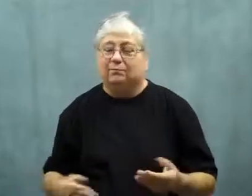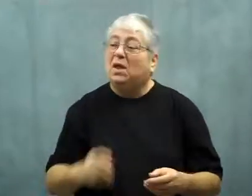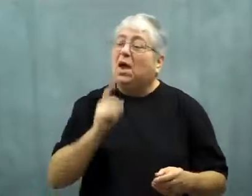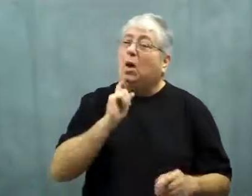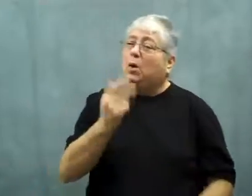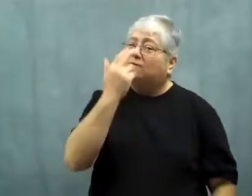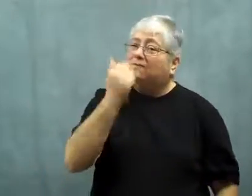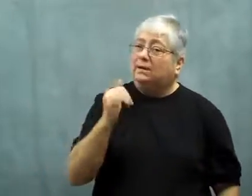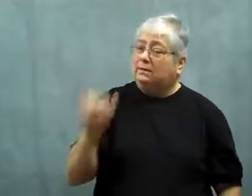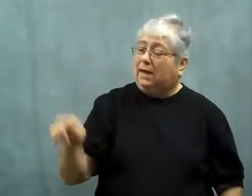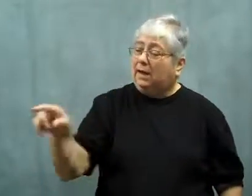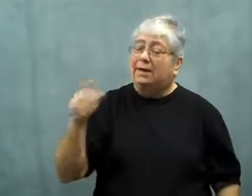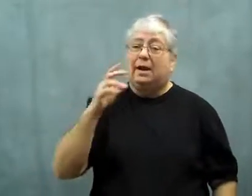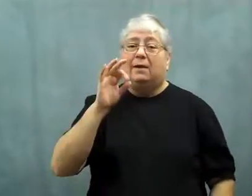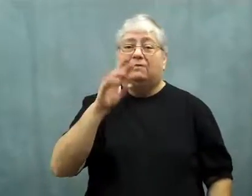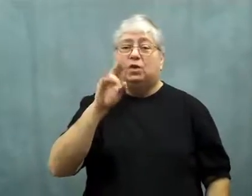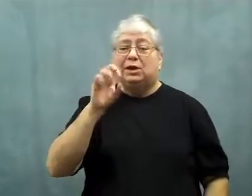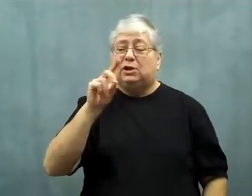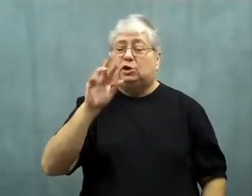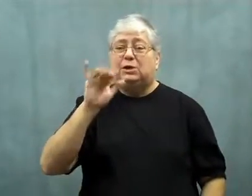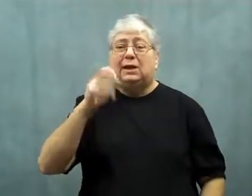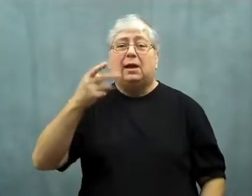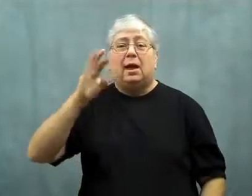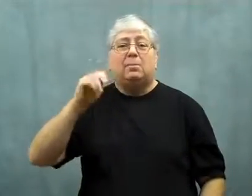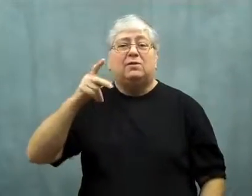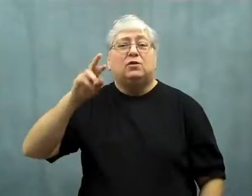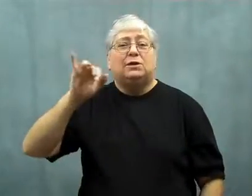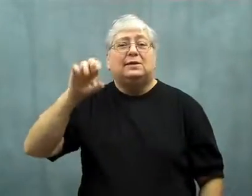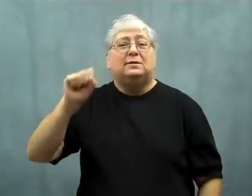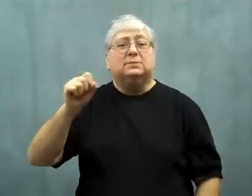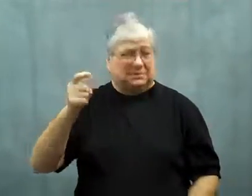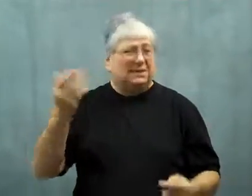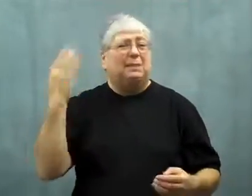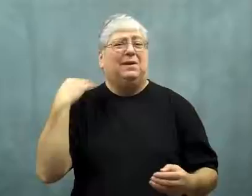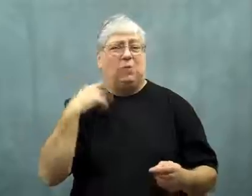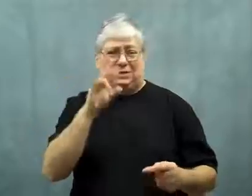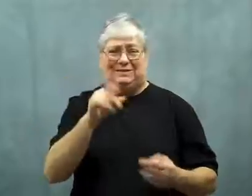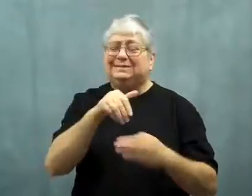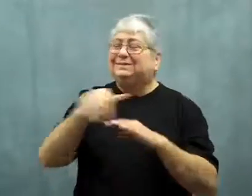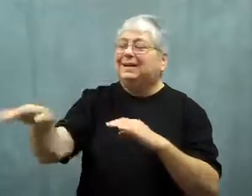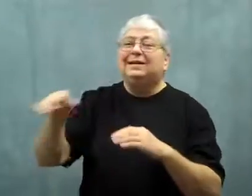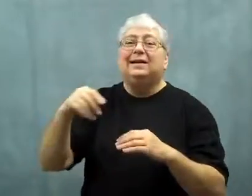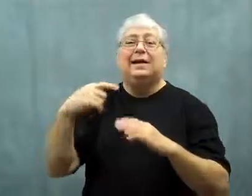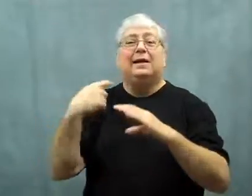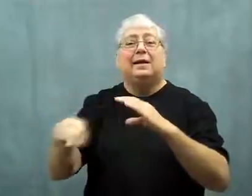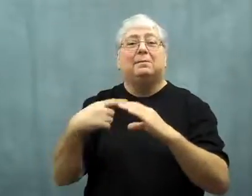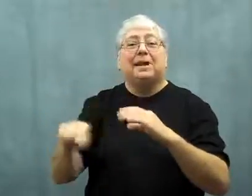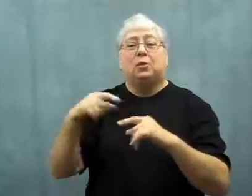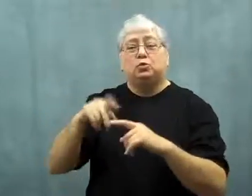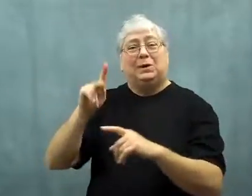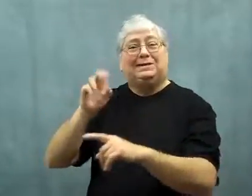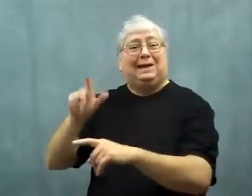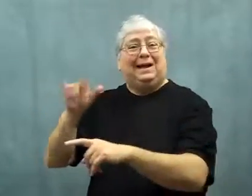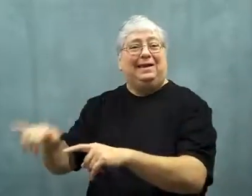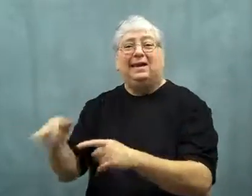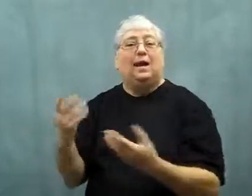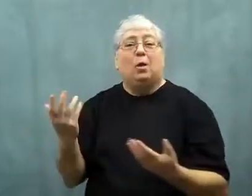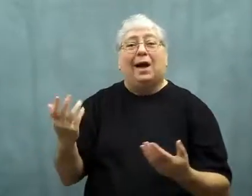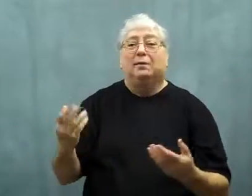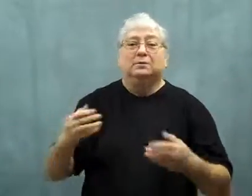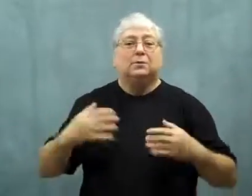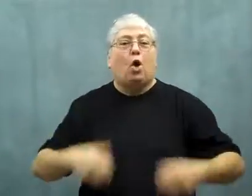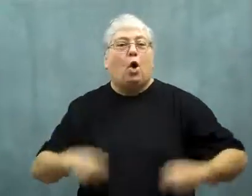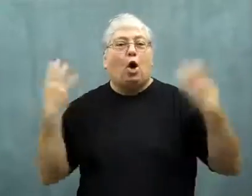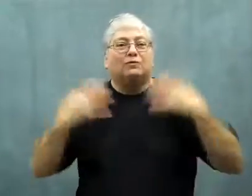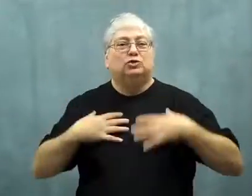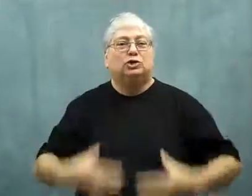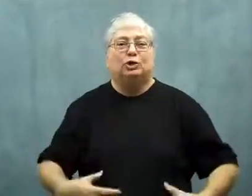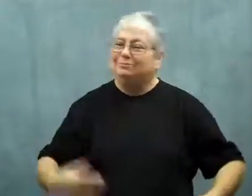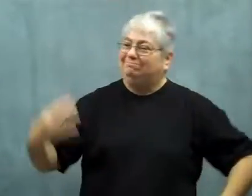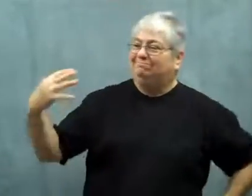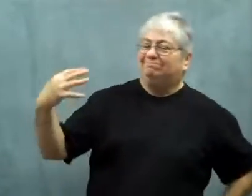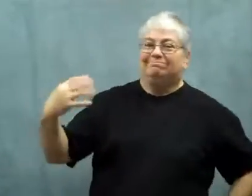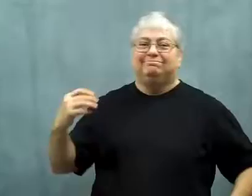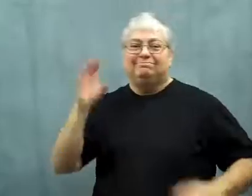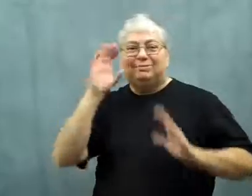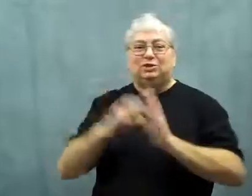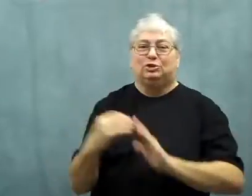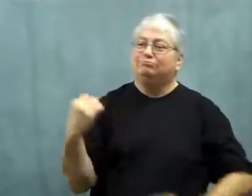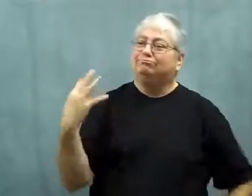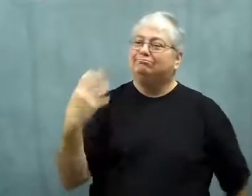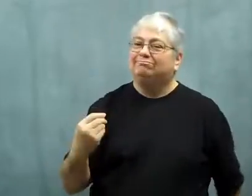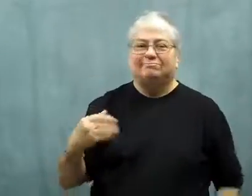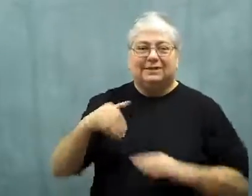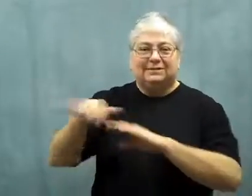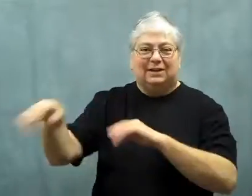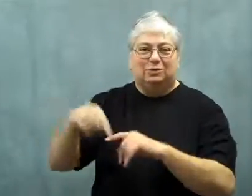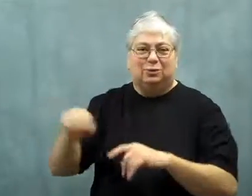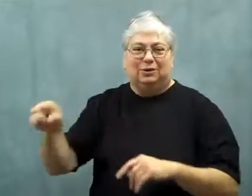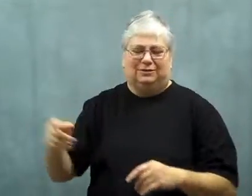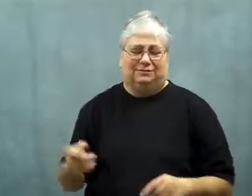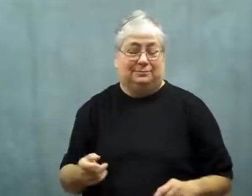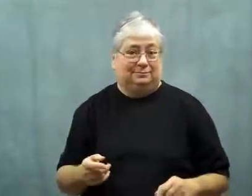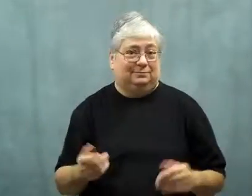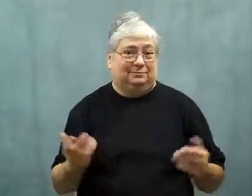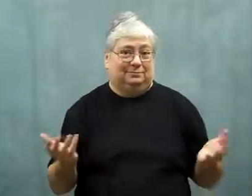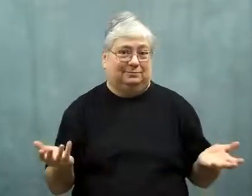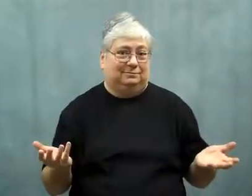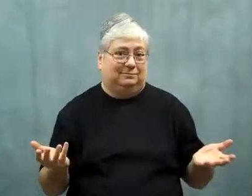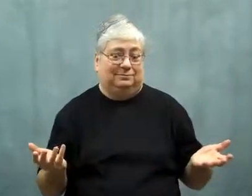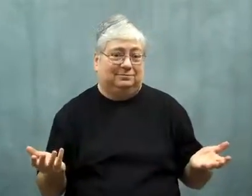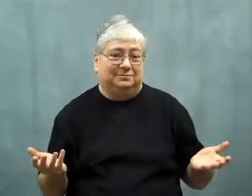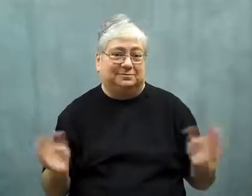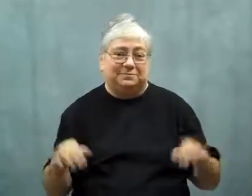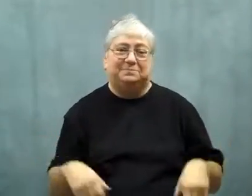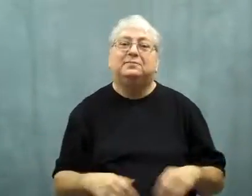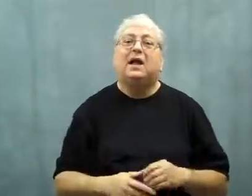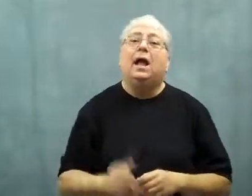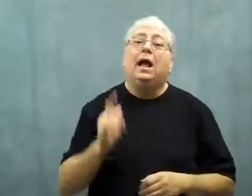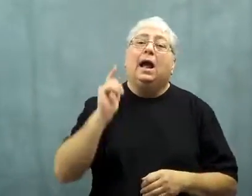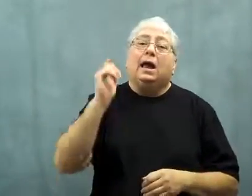Now Humphries in the past had sent Kelley shirtless photos of himself. Whatever.